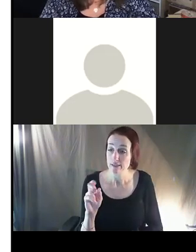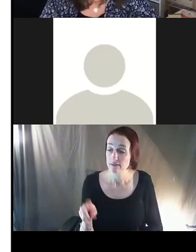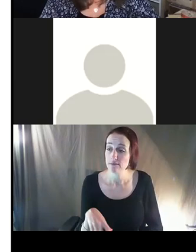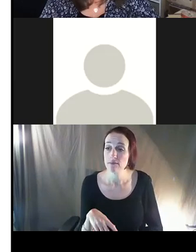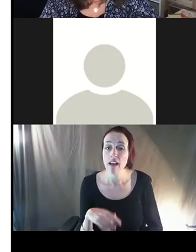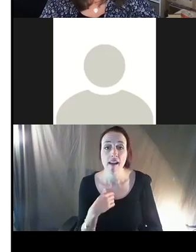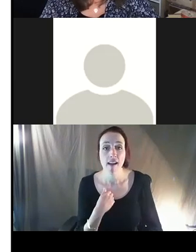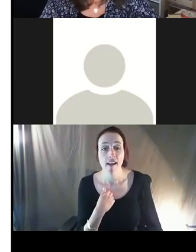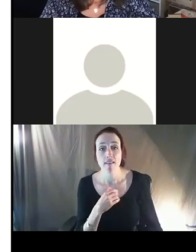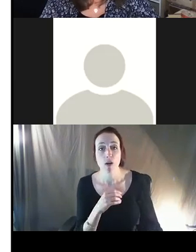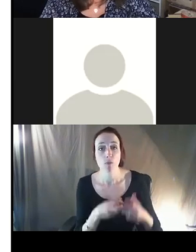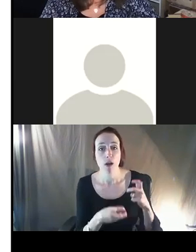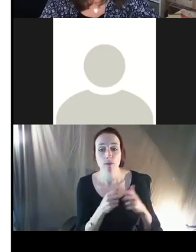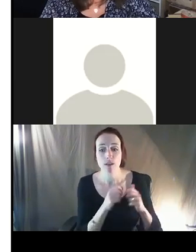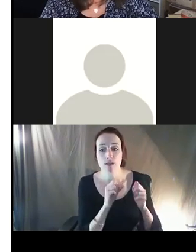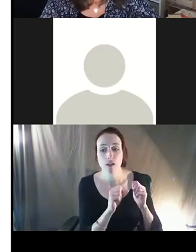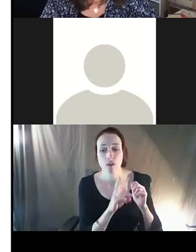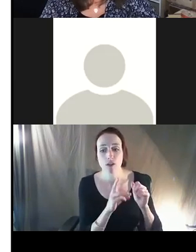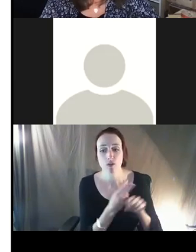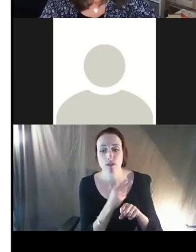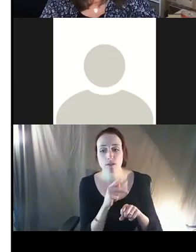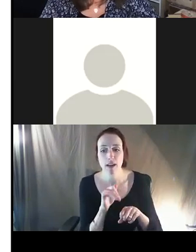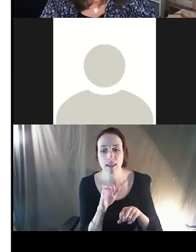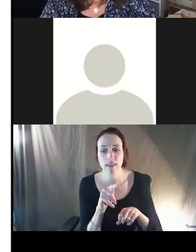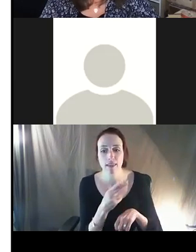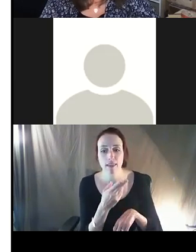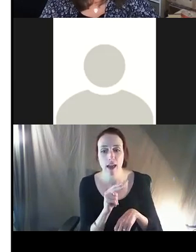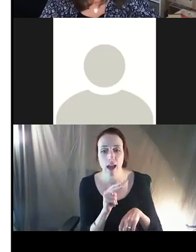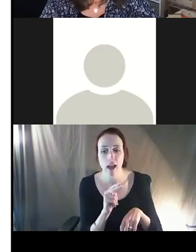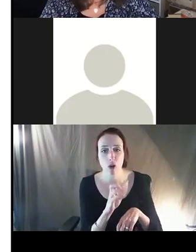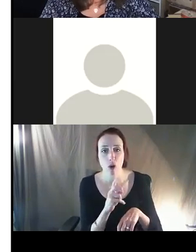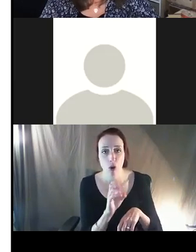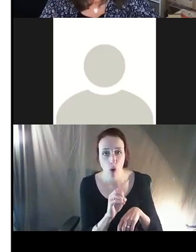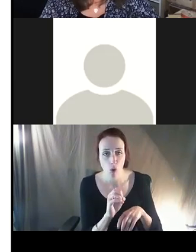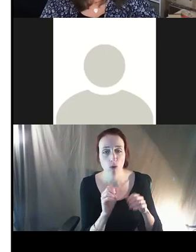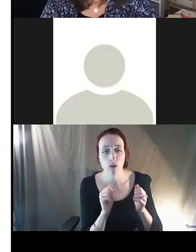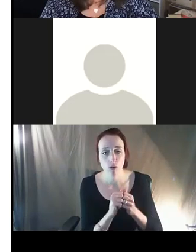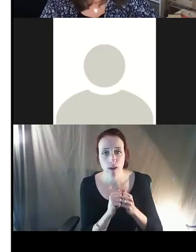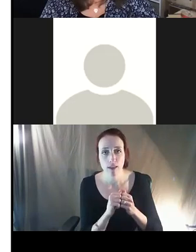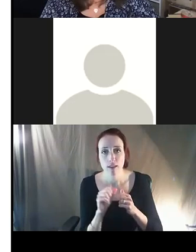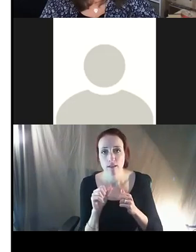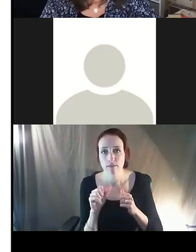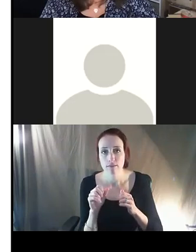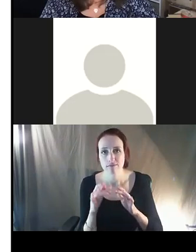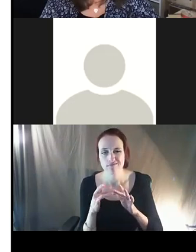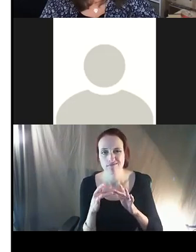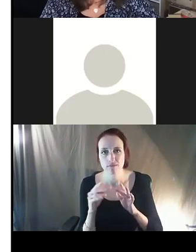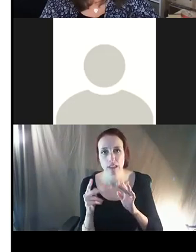that uses python code on network systems. Do any of these tools use python?